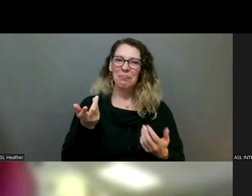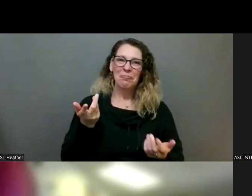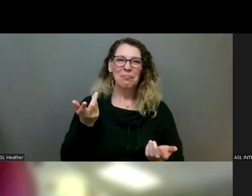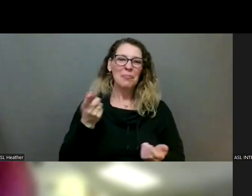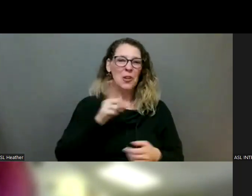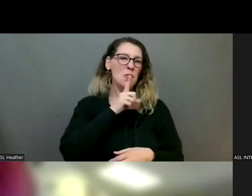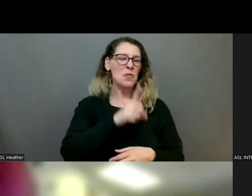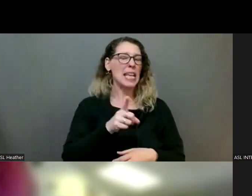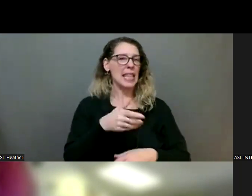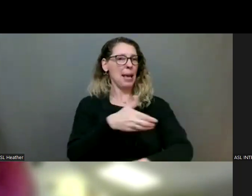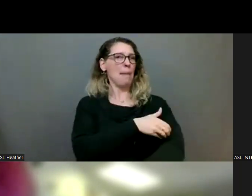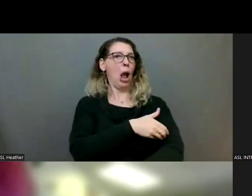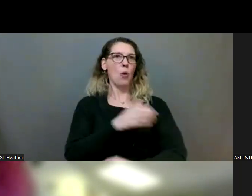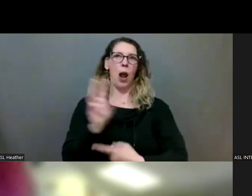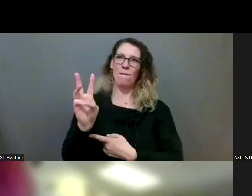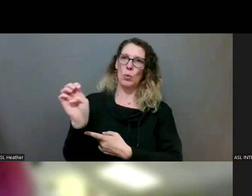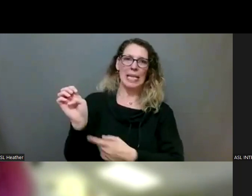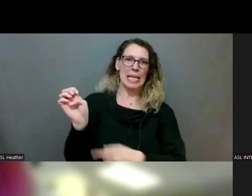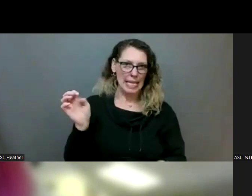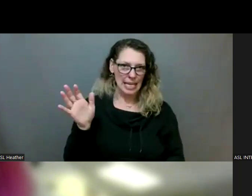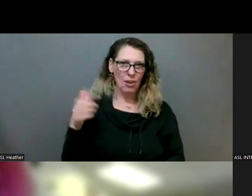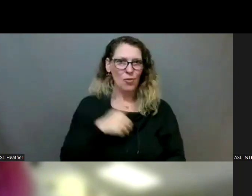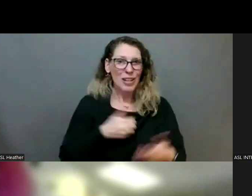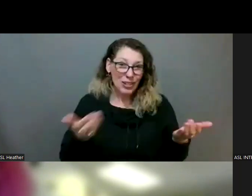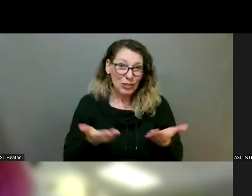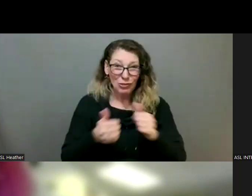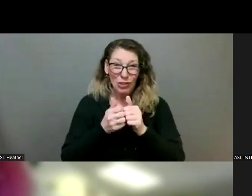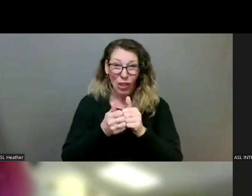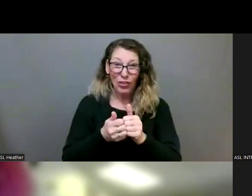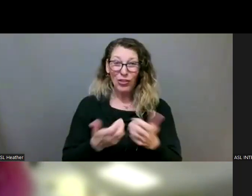that power of we that we're all into this together, because you know, we get you know,